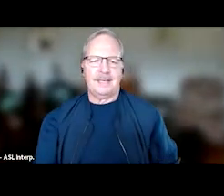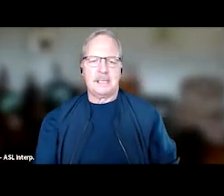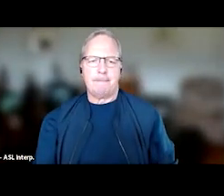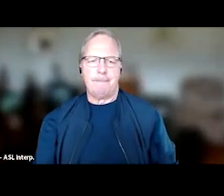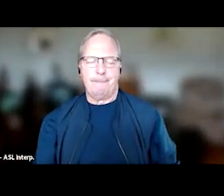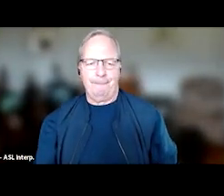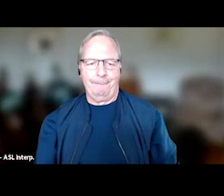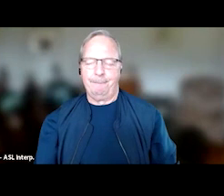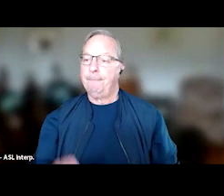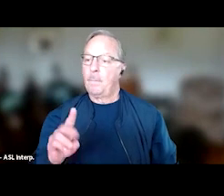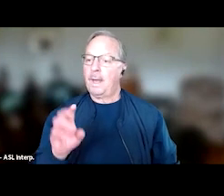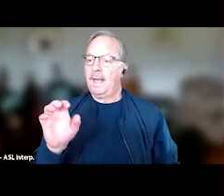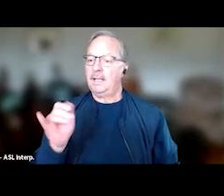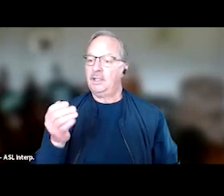All right, Jen, I think you can end the poll.